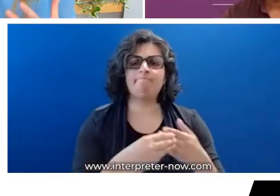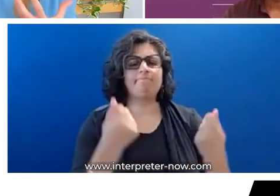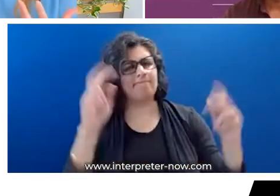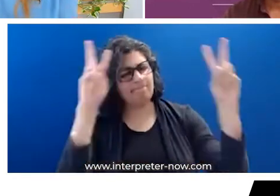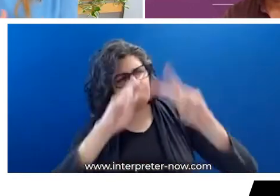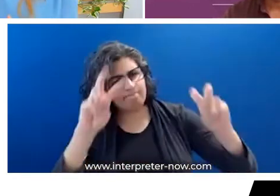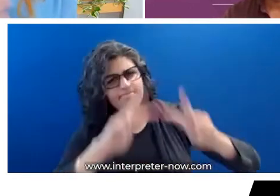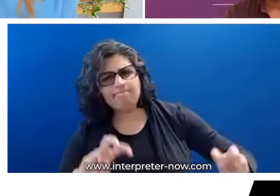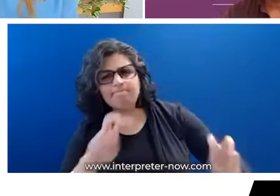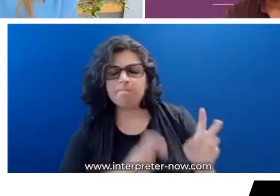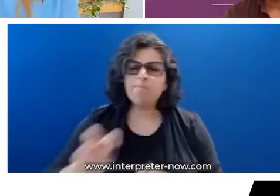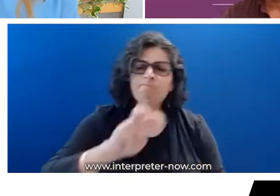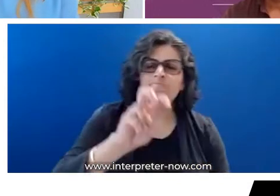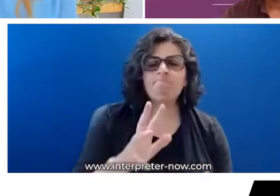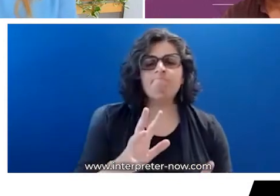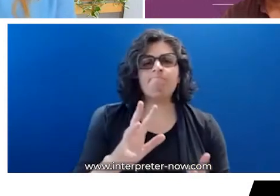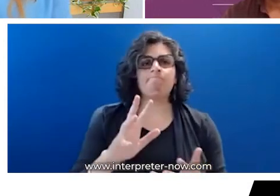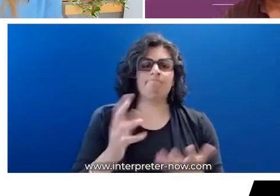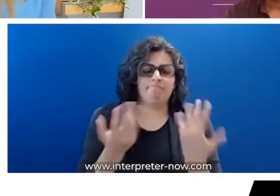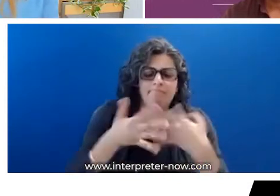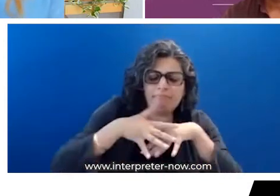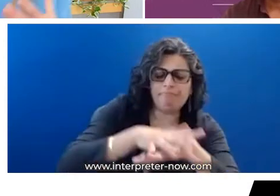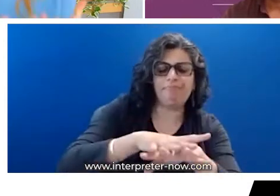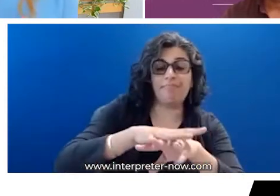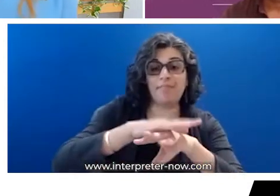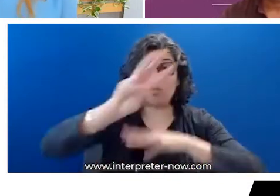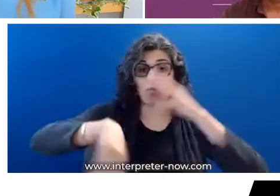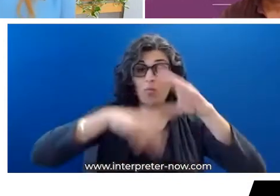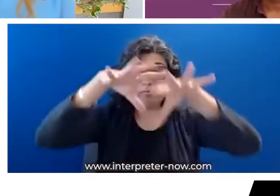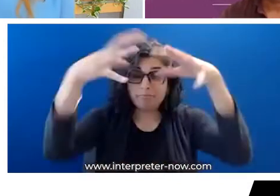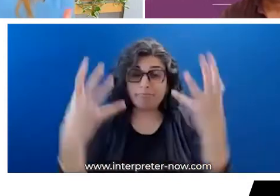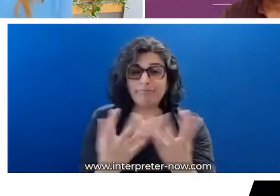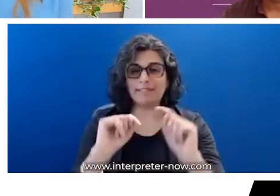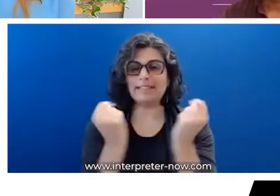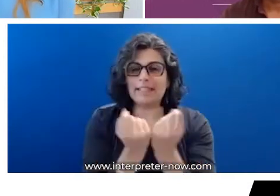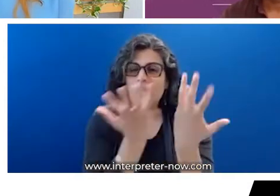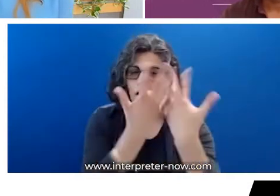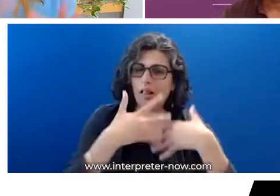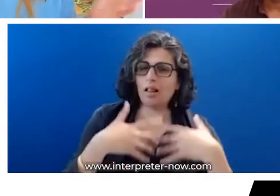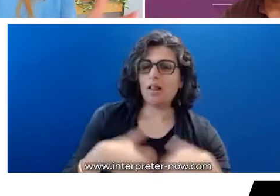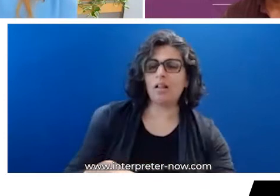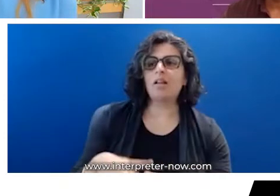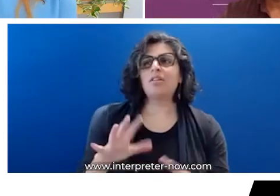often hybrid, often global team. And so, we'll be discussing ways to build empathy and understanding across distributed